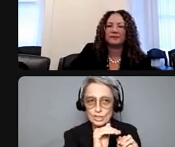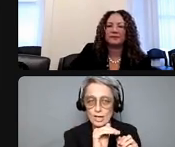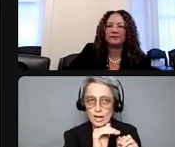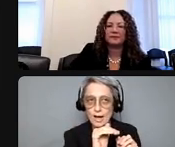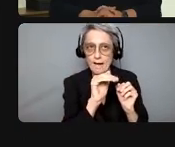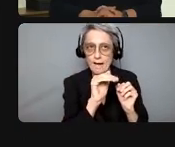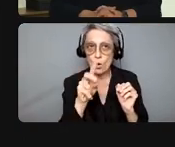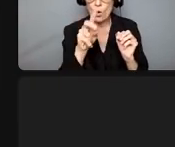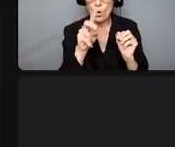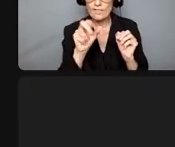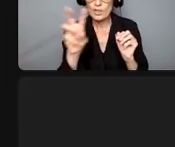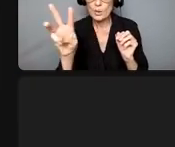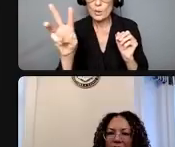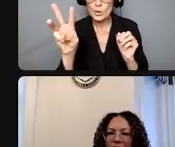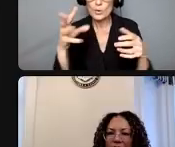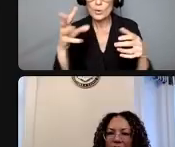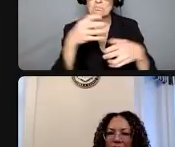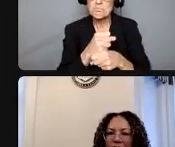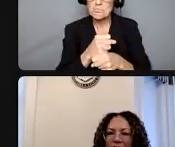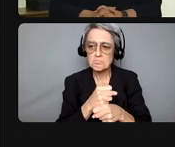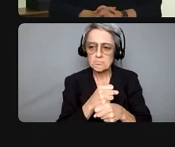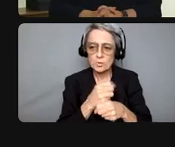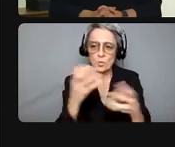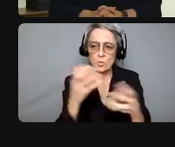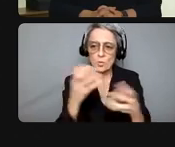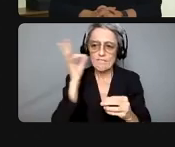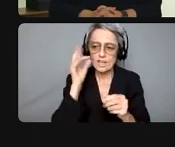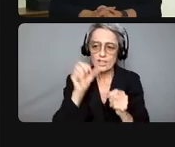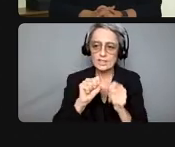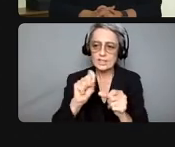of the Federal Sustainability Plan is coming up in a minute.